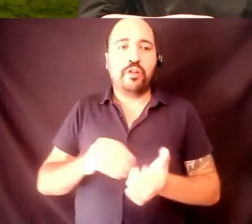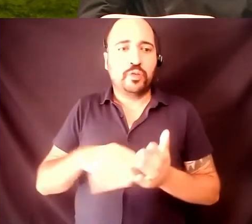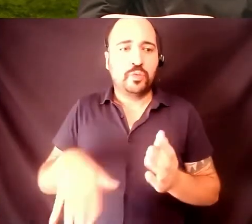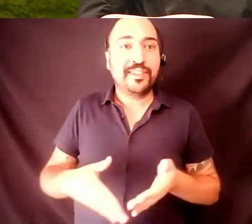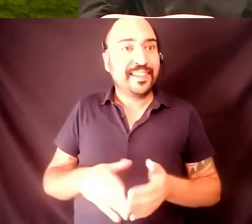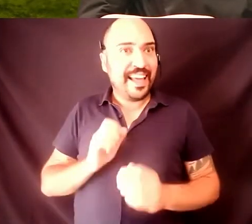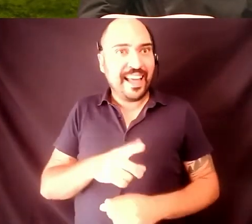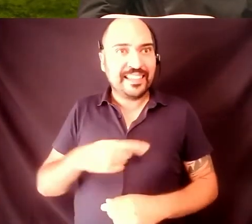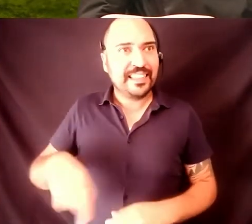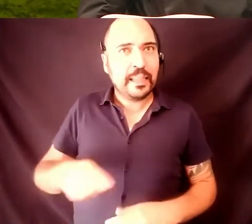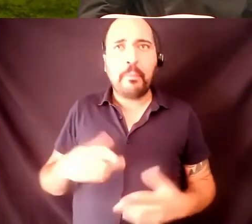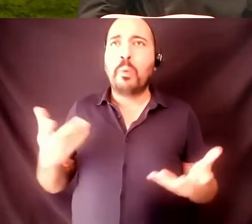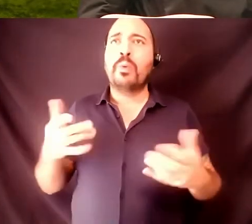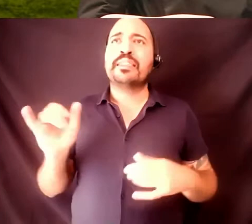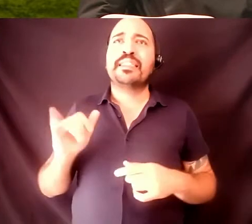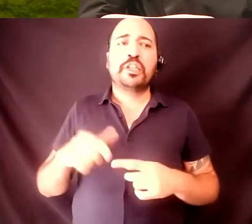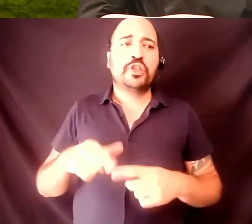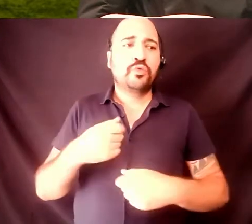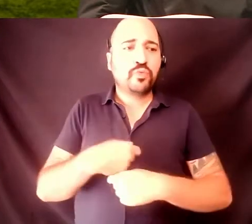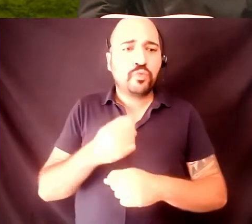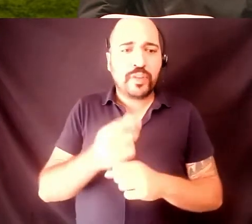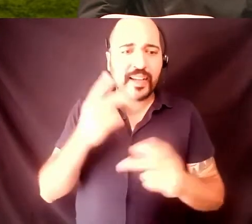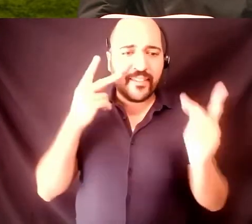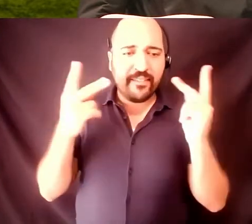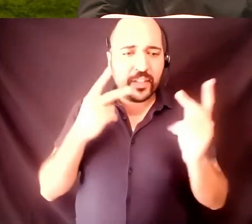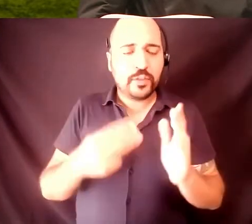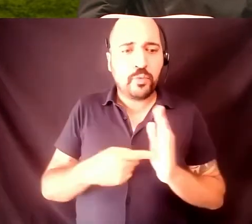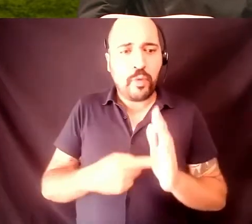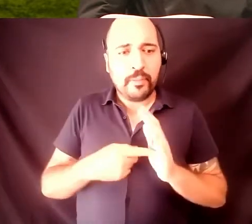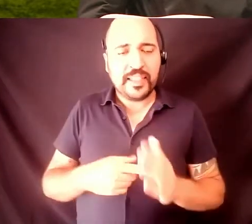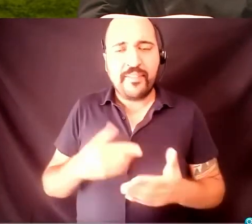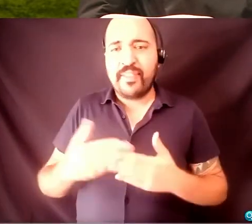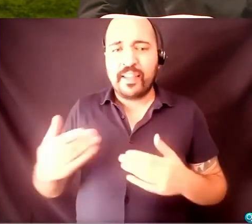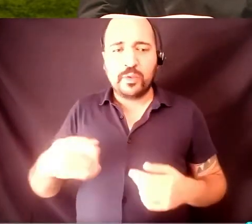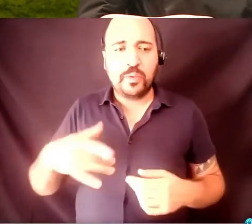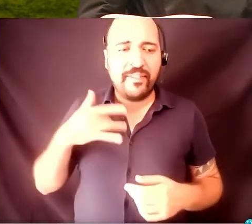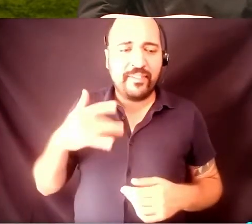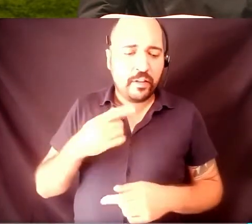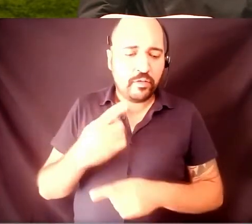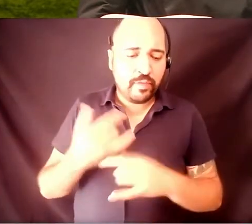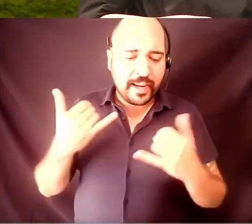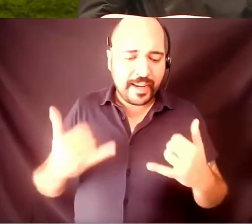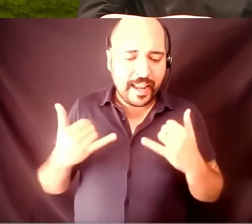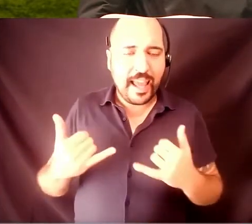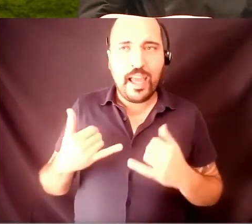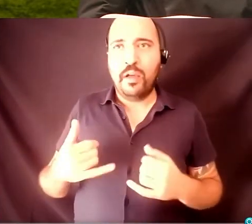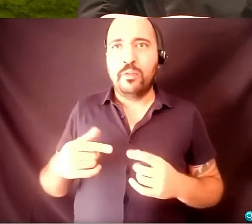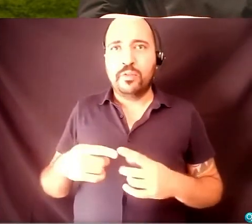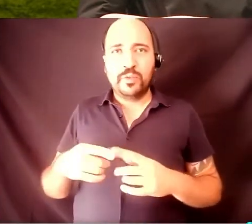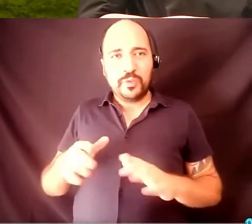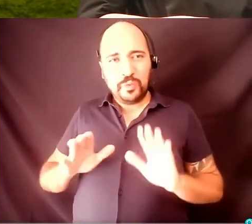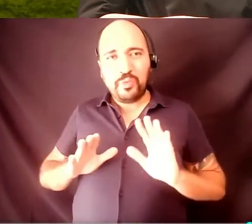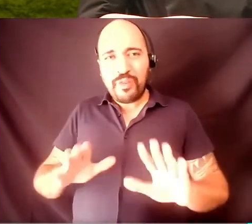representation of the things that you're feeling right now? To propel them, to counter them, whatever it is? Find music.